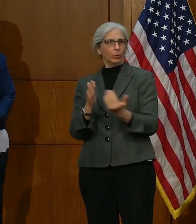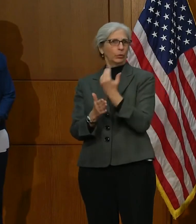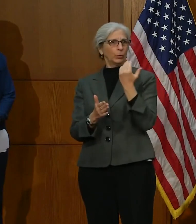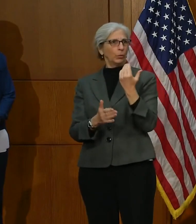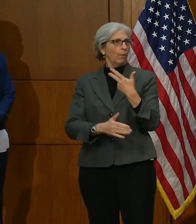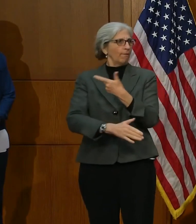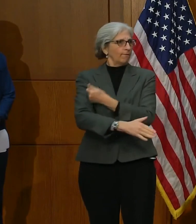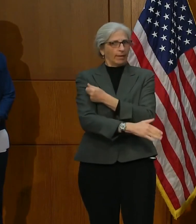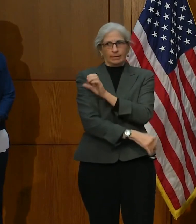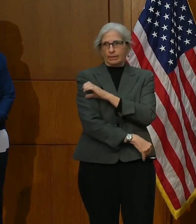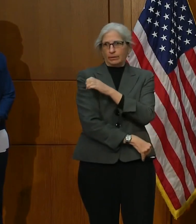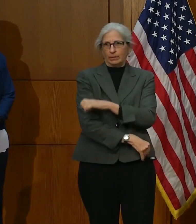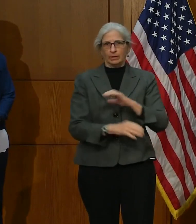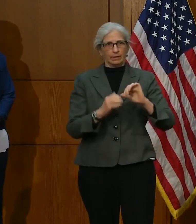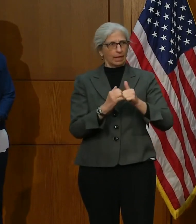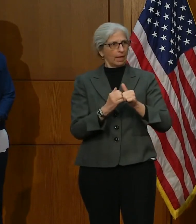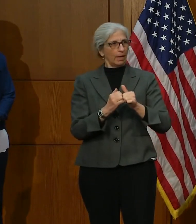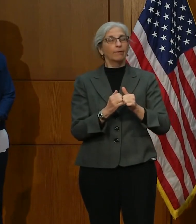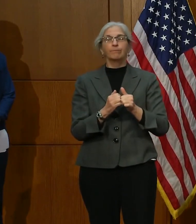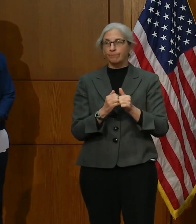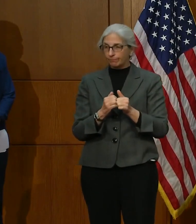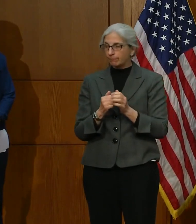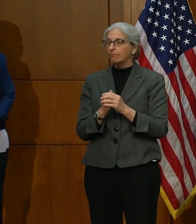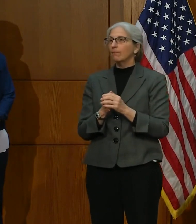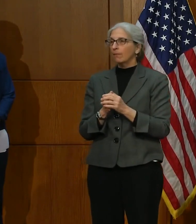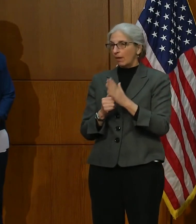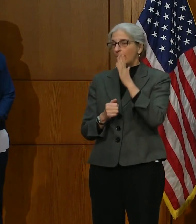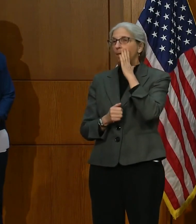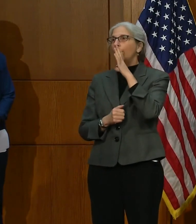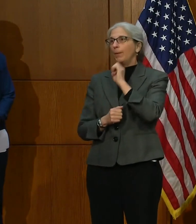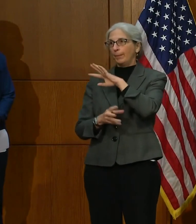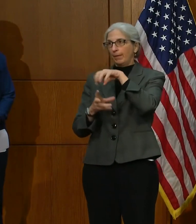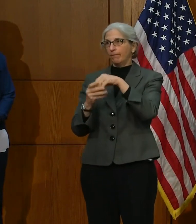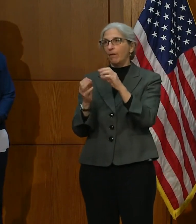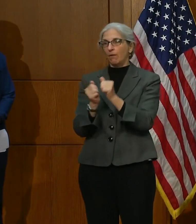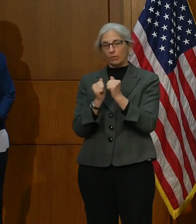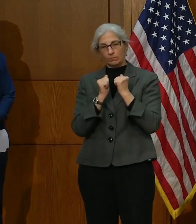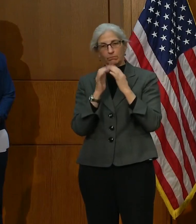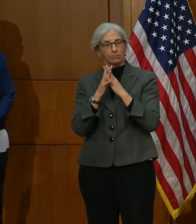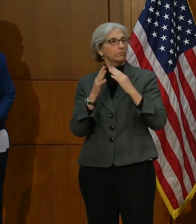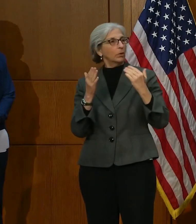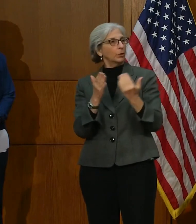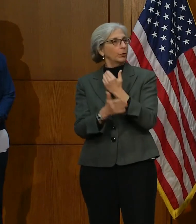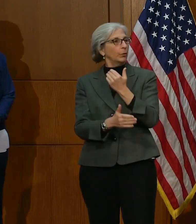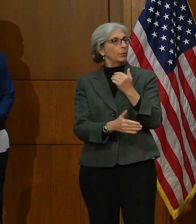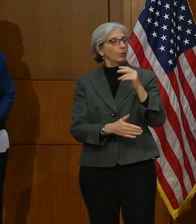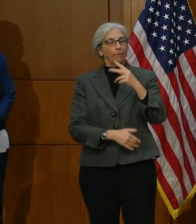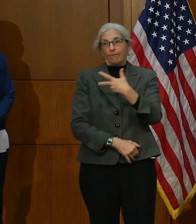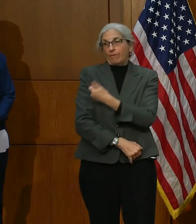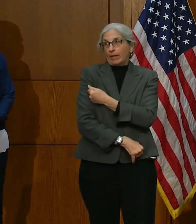VACCINATION CLINICS. I THINK IT